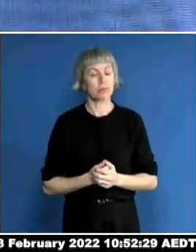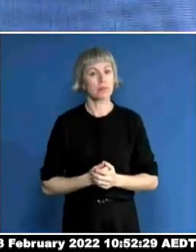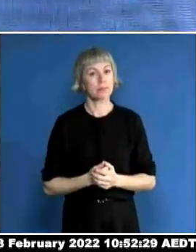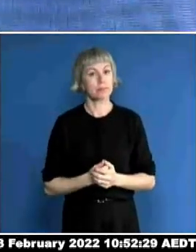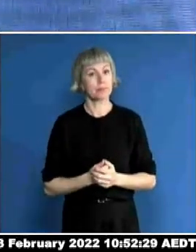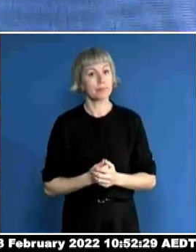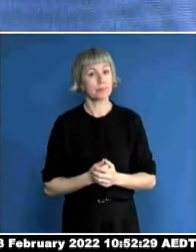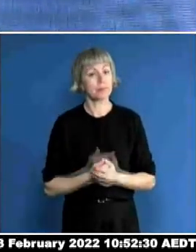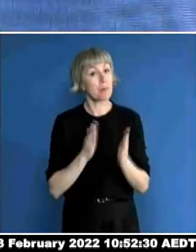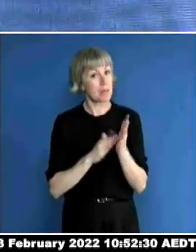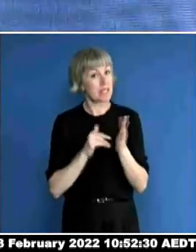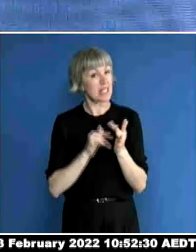client of AimBig.